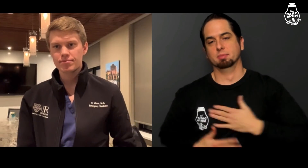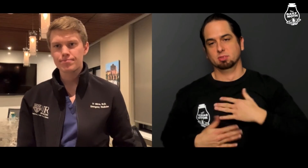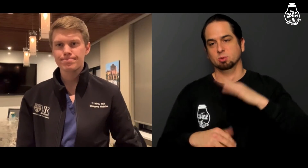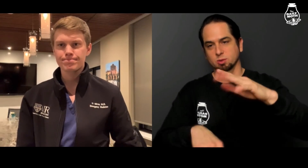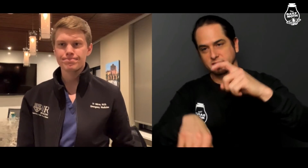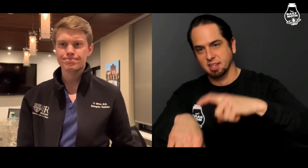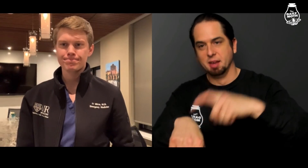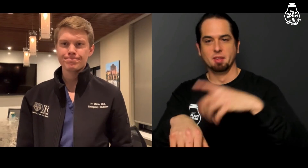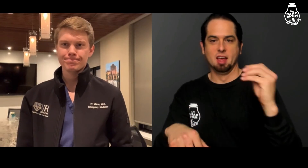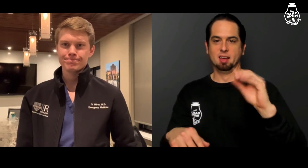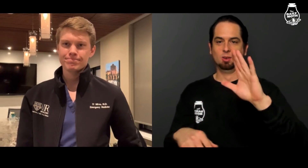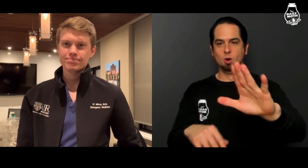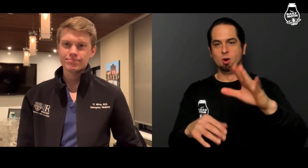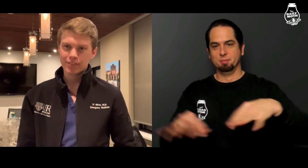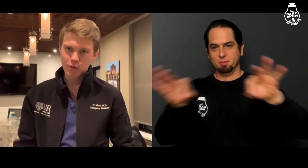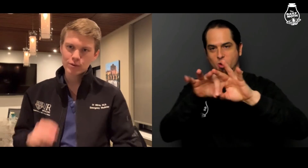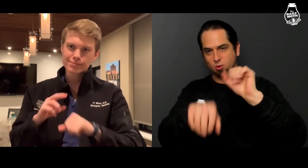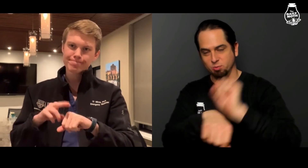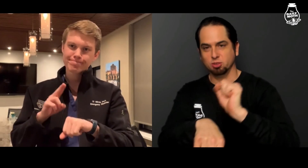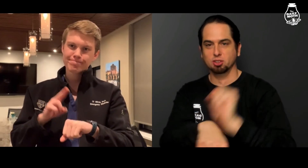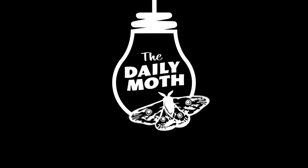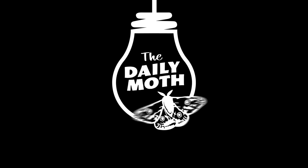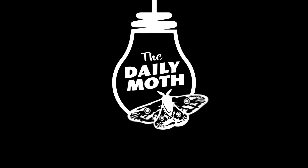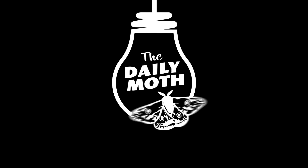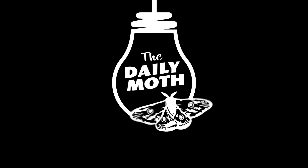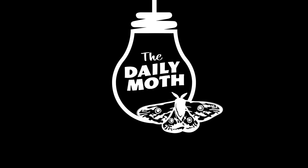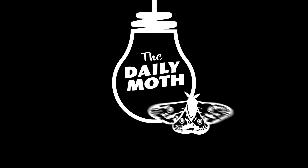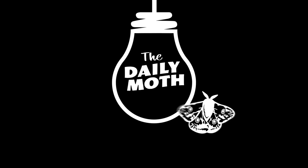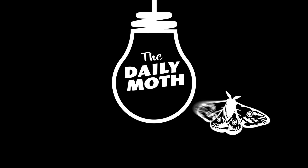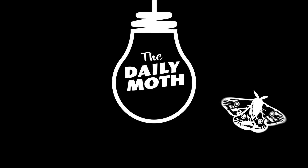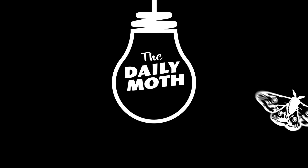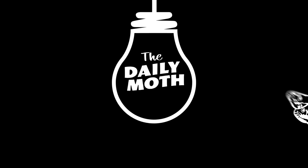I really appreciate your time and your important work. Of course. Captioned by aslcaptions.com